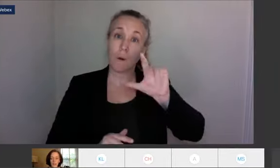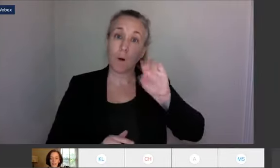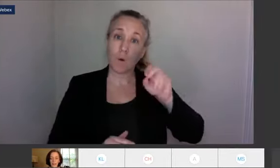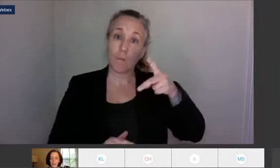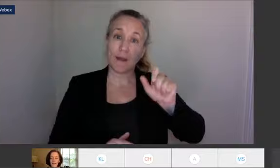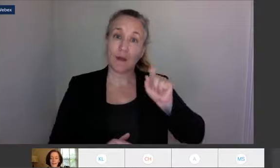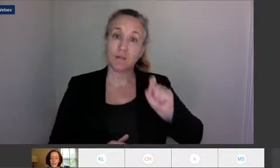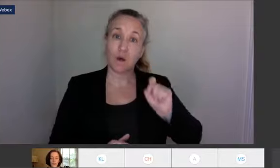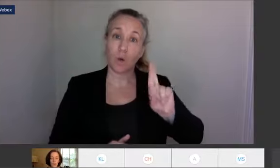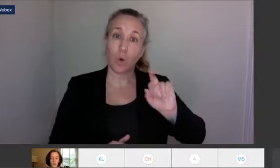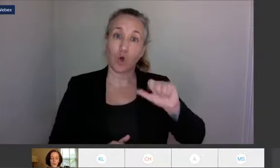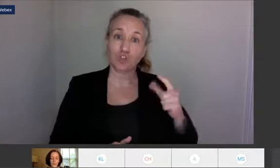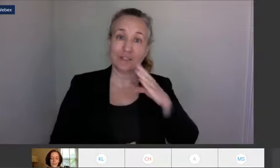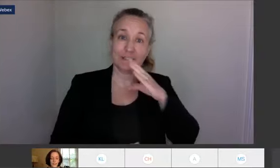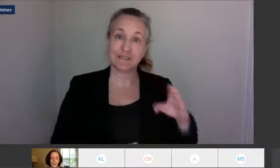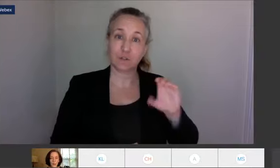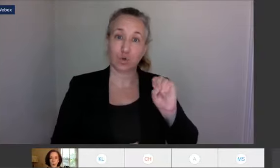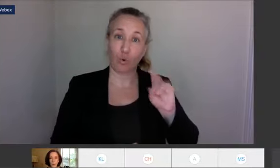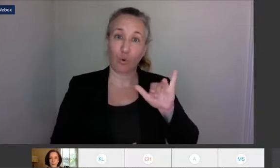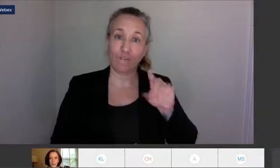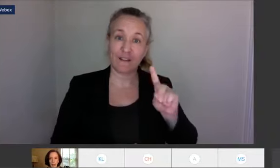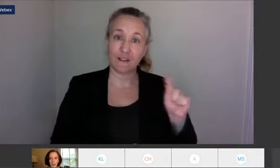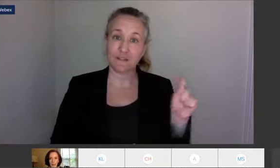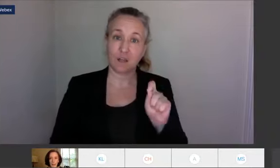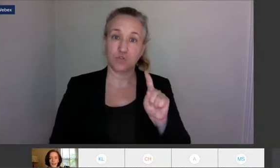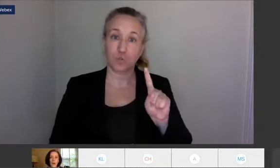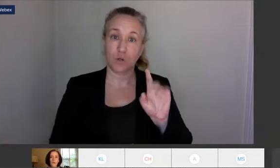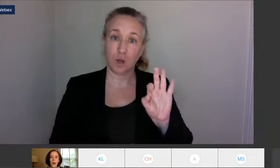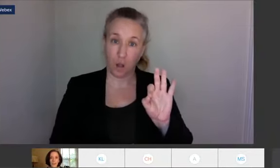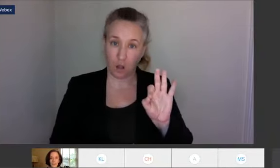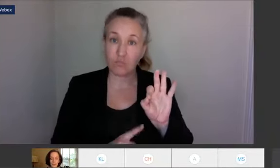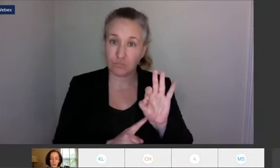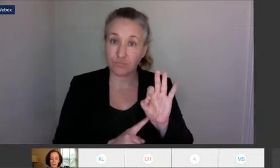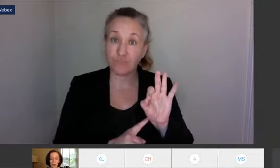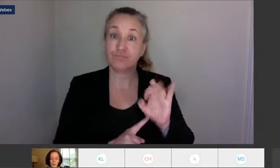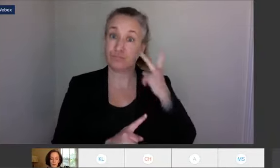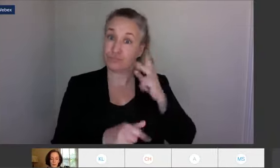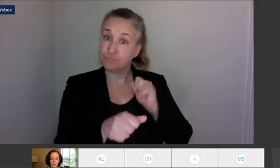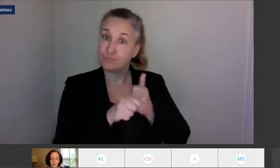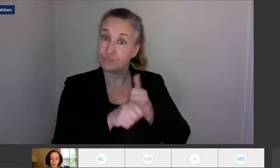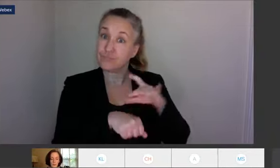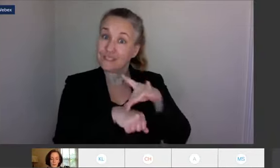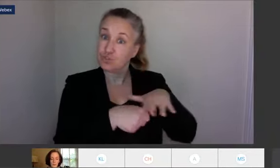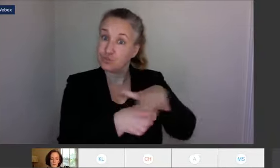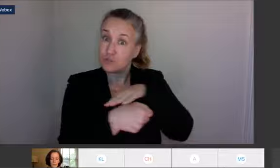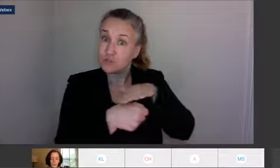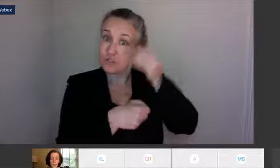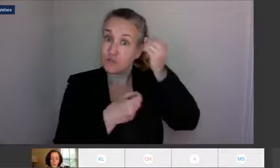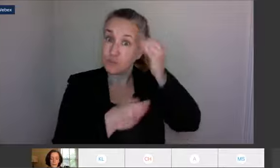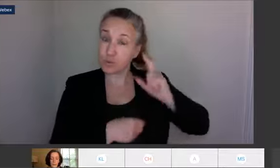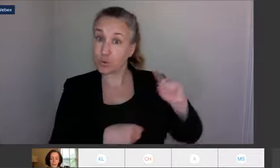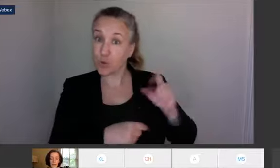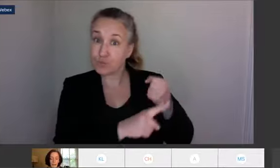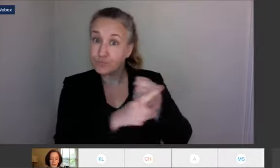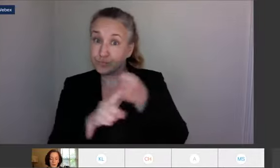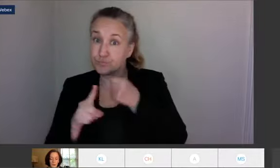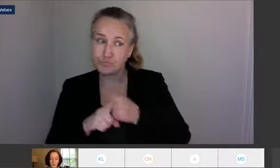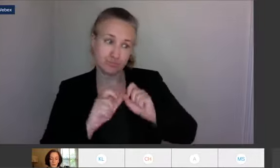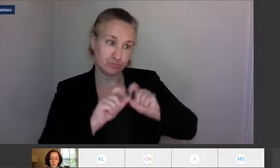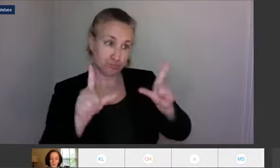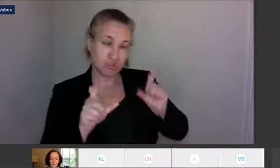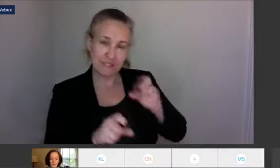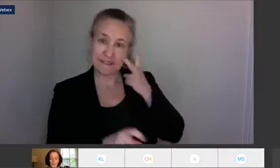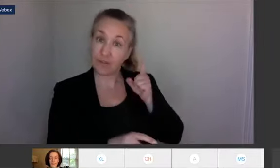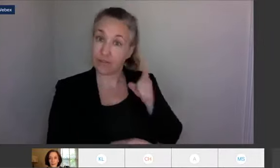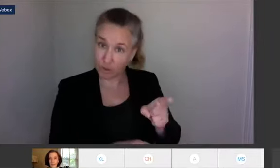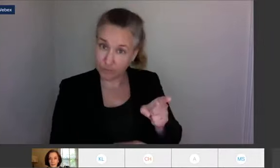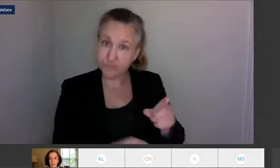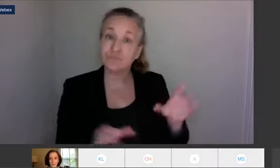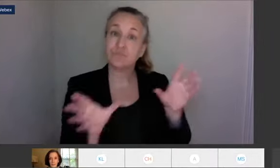for updated geographic information we have 92 females and 77